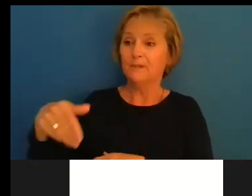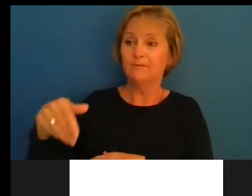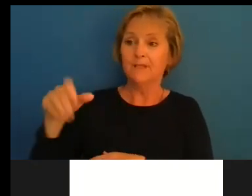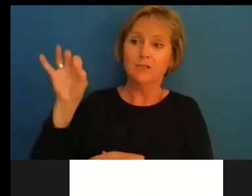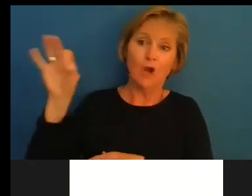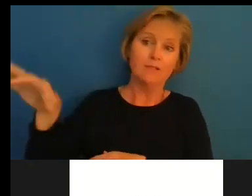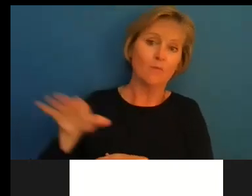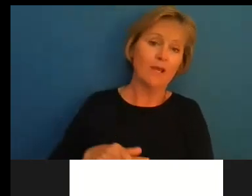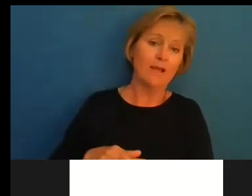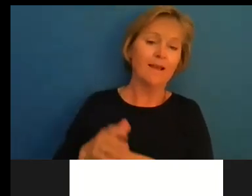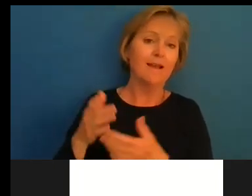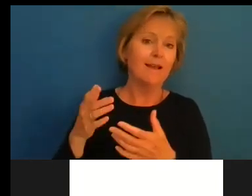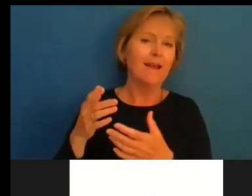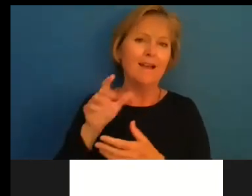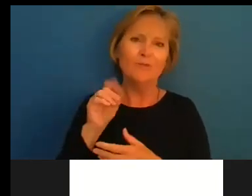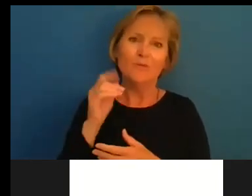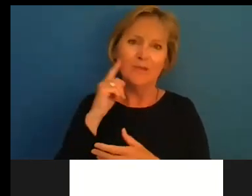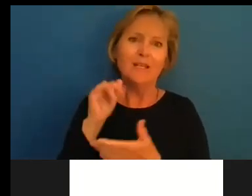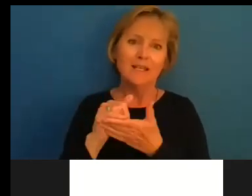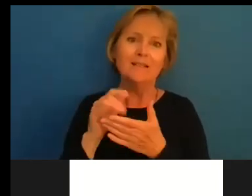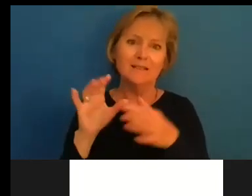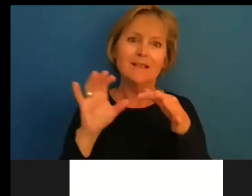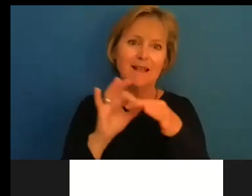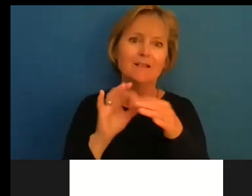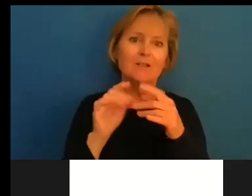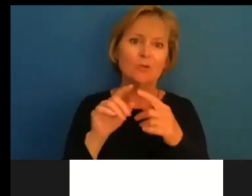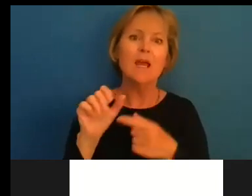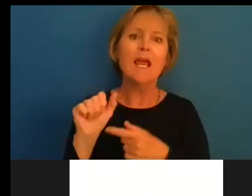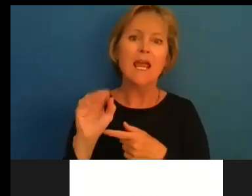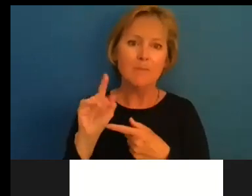And I do think it is connected to ableism, ultimately.